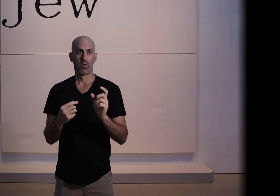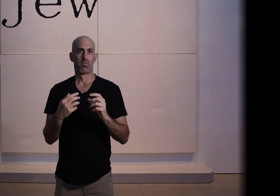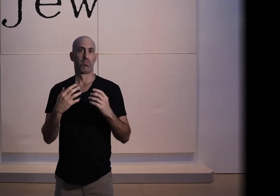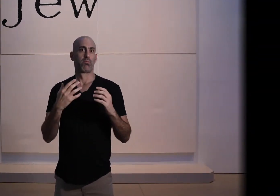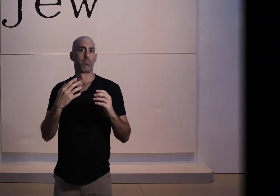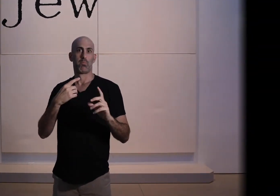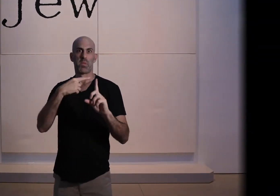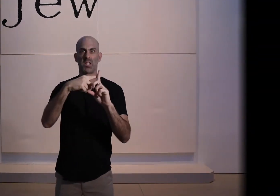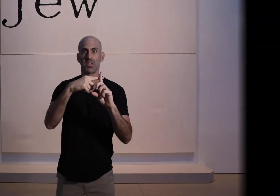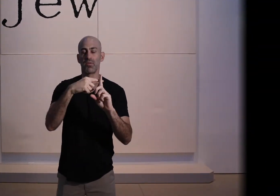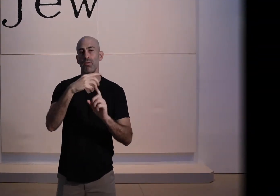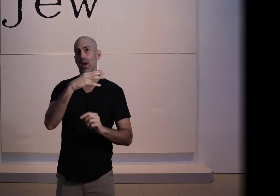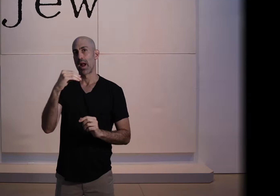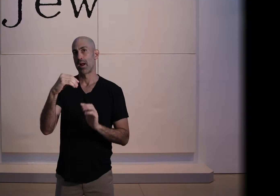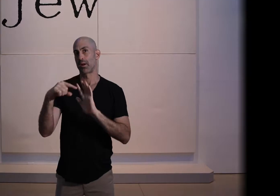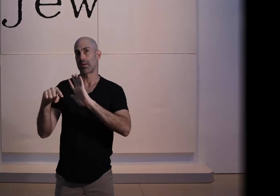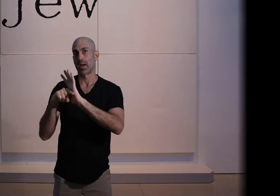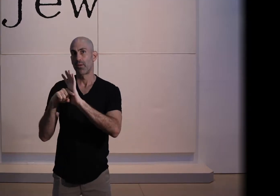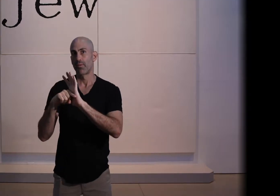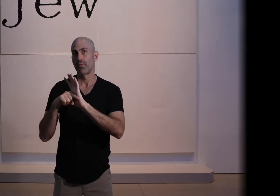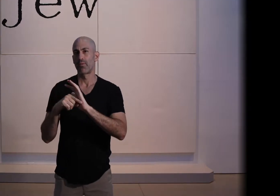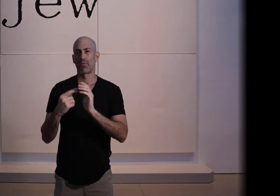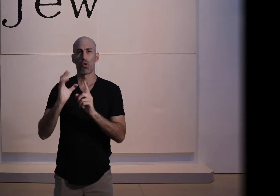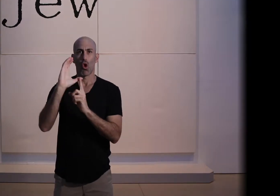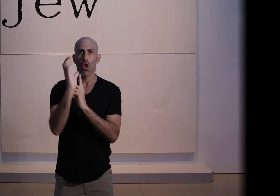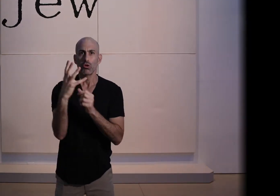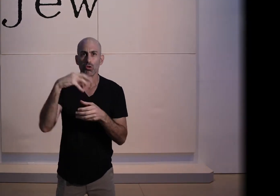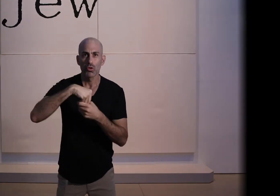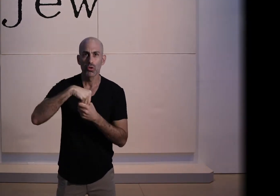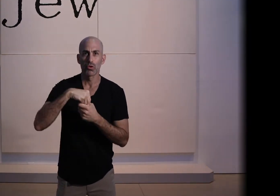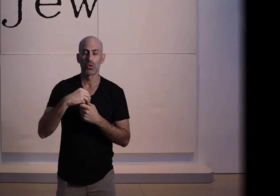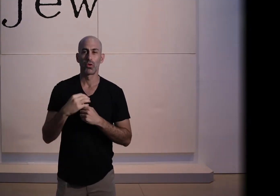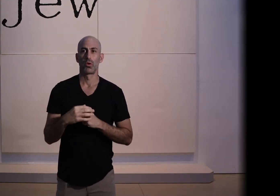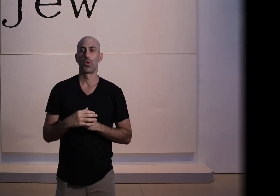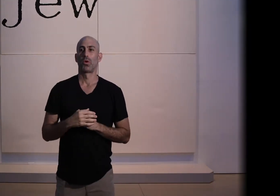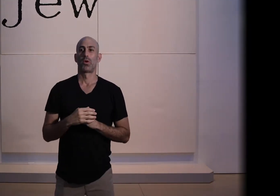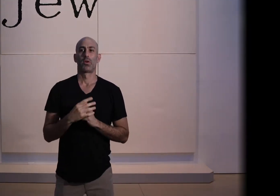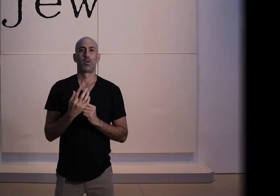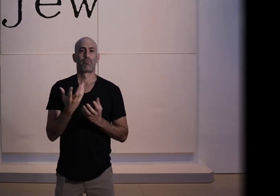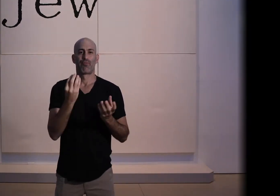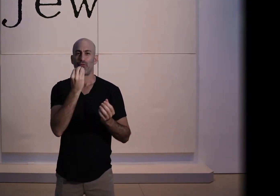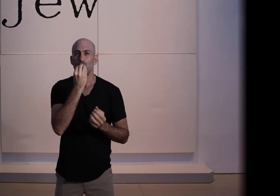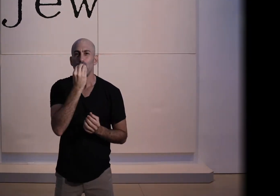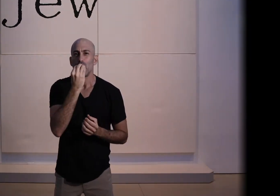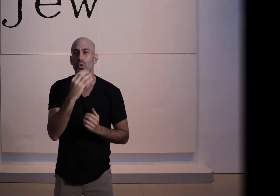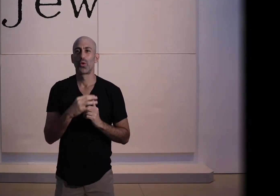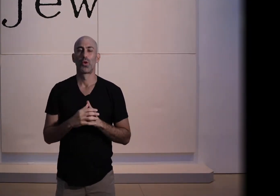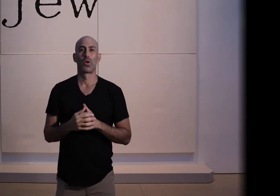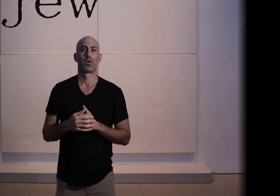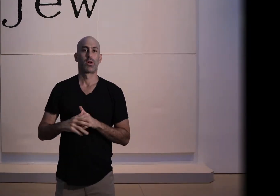with both positive and negative connotations. There are concepts of culture, food,